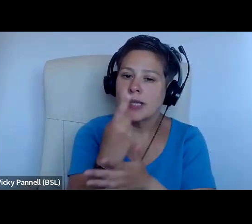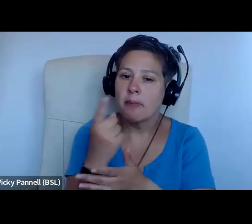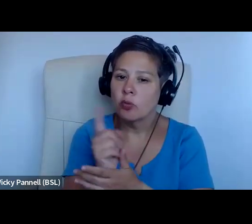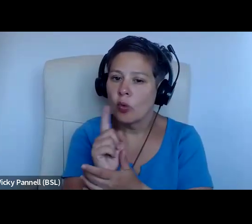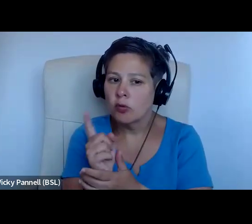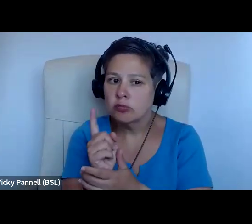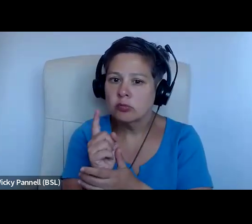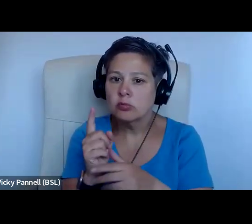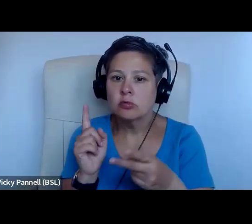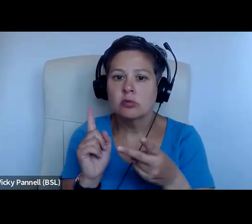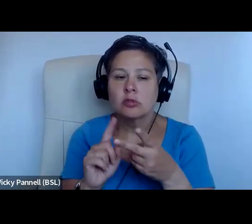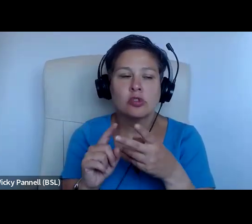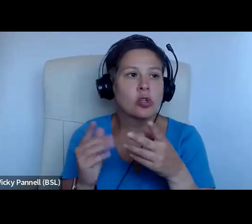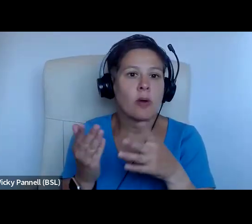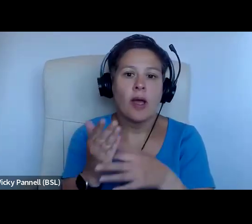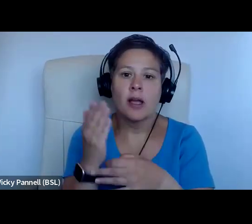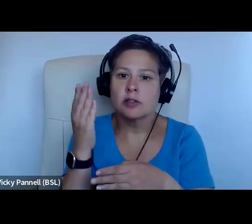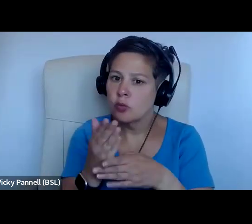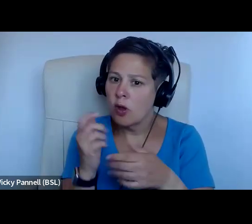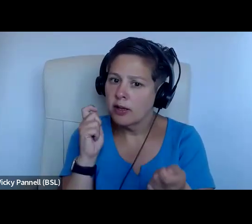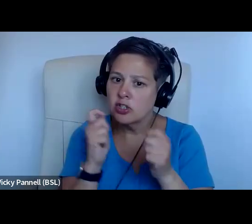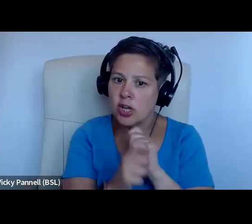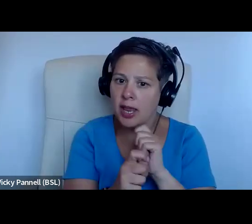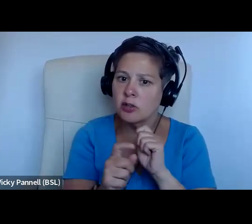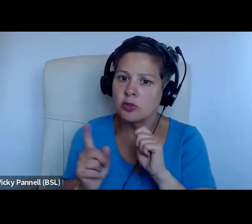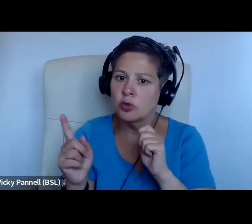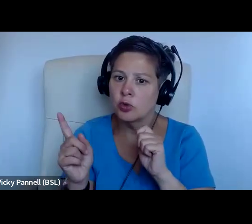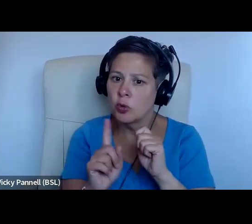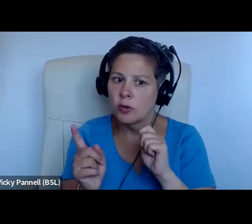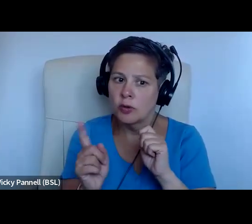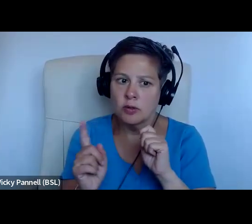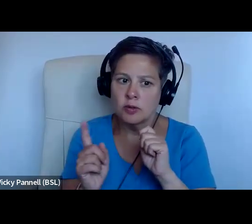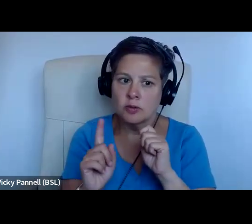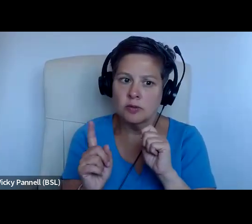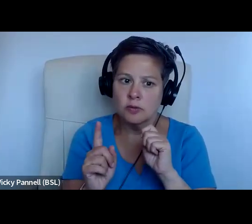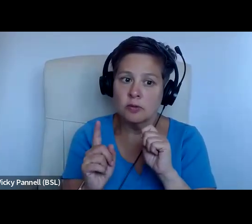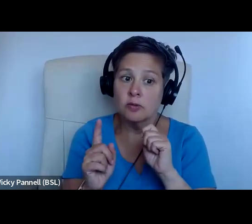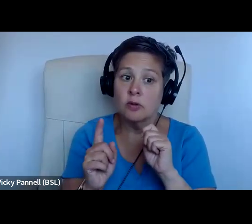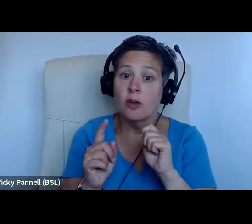departments have not been able to use Access to Work, apart from one small component that has to do with mental health.